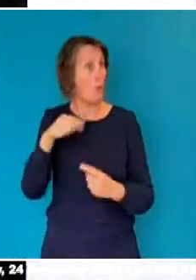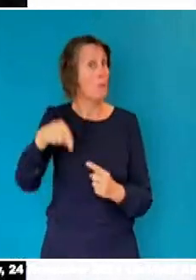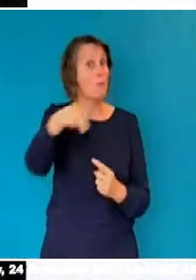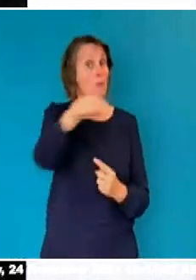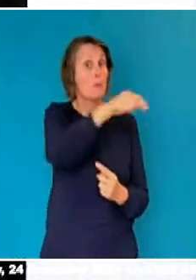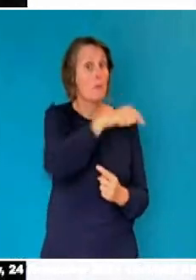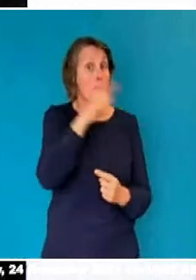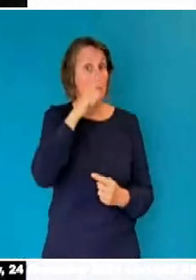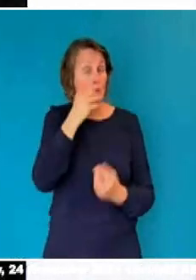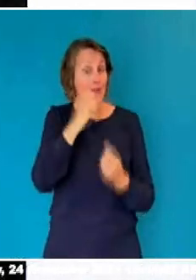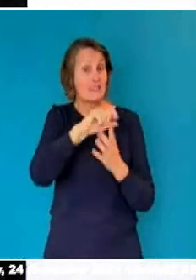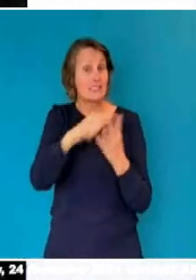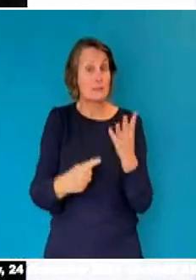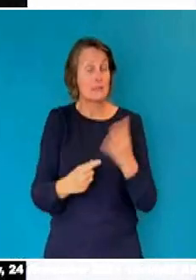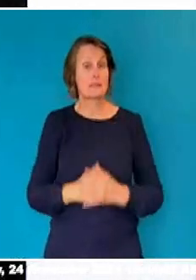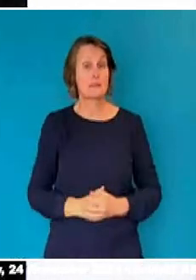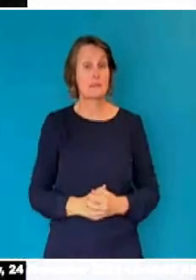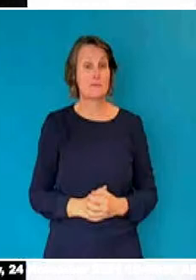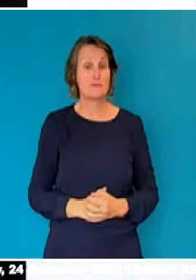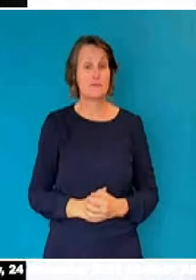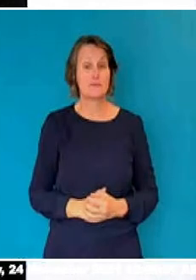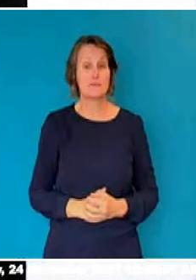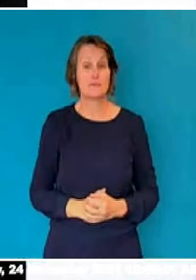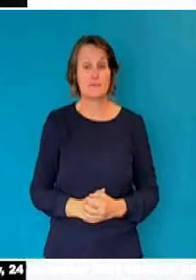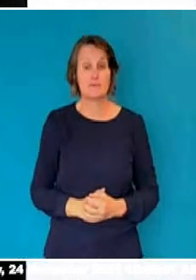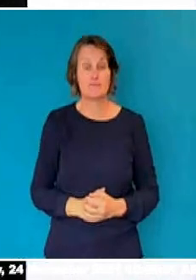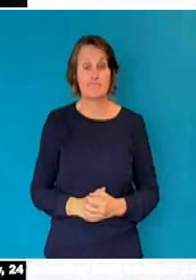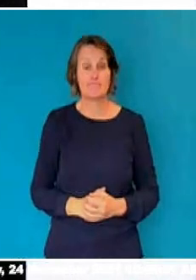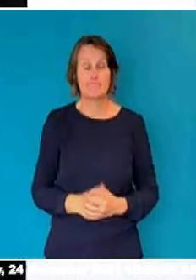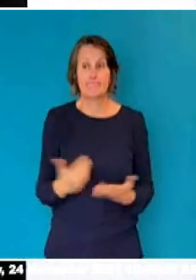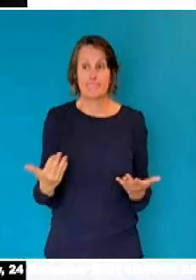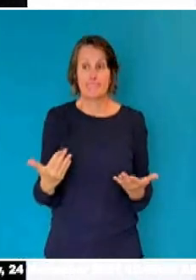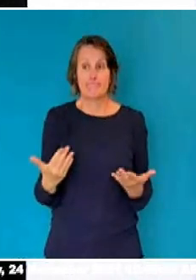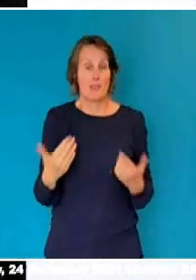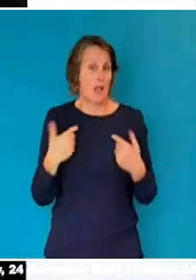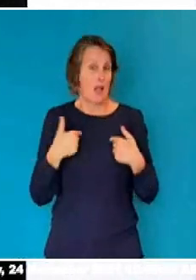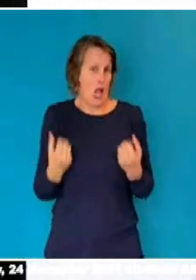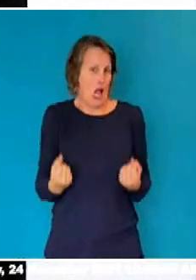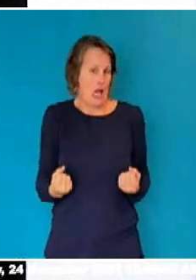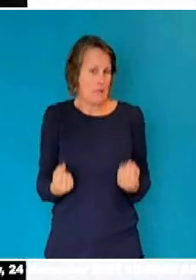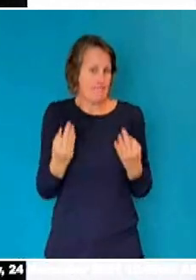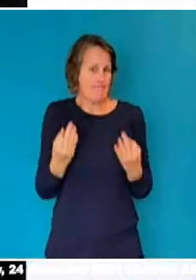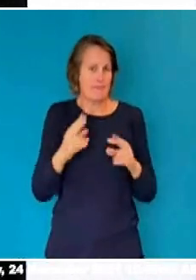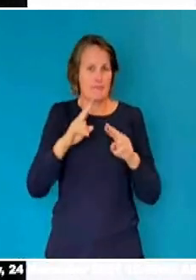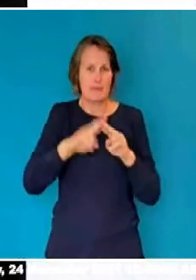recent survey? MS STEWART: I don't have any hard facts or data that would suggest that